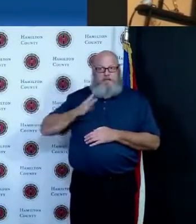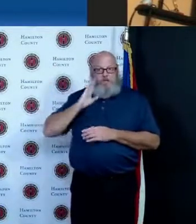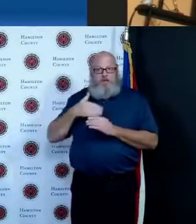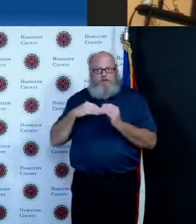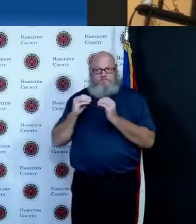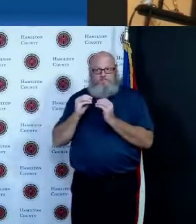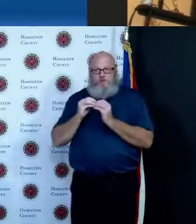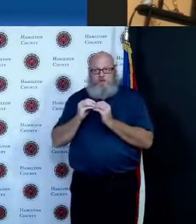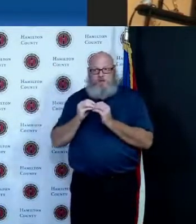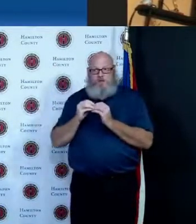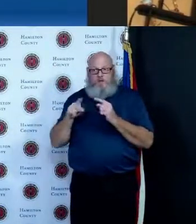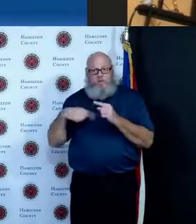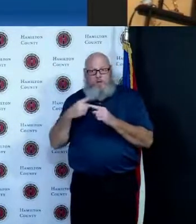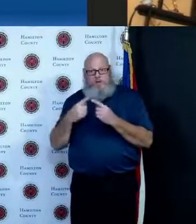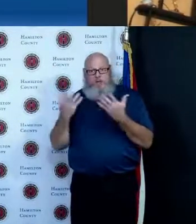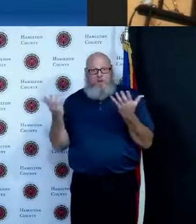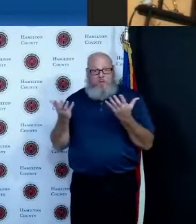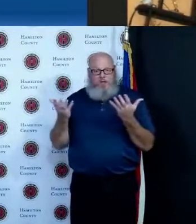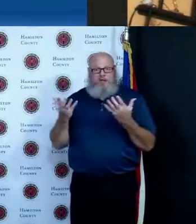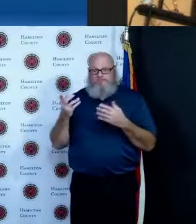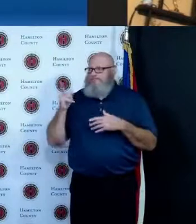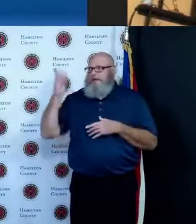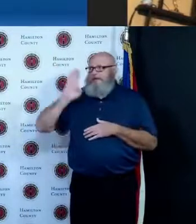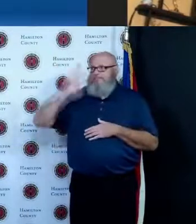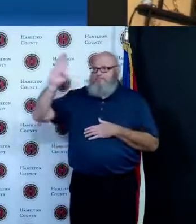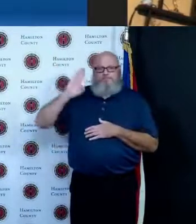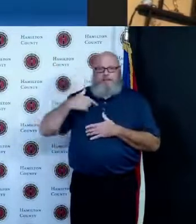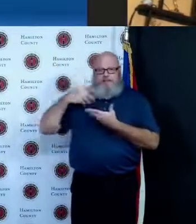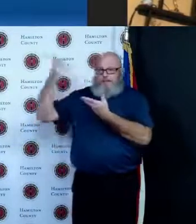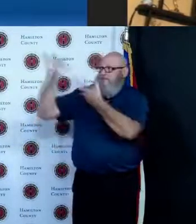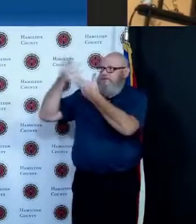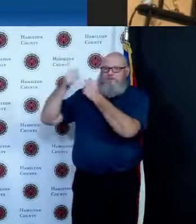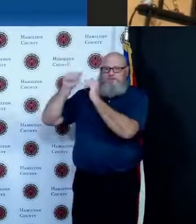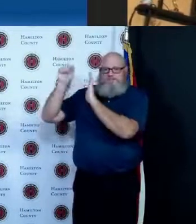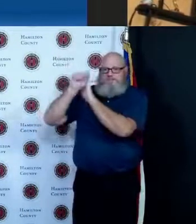did mention that there are 48 providers that will get vaccines starting in 1B there are